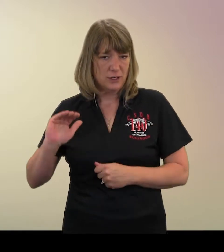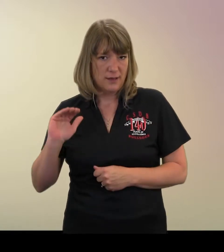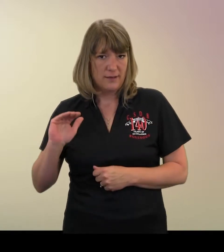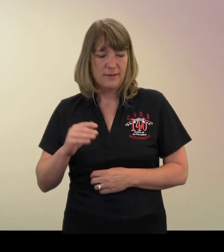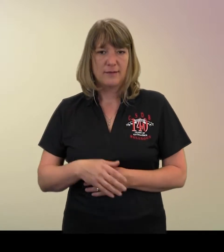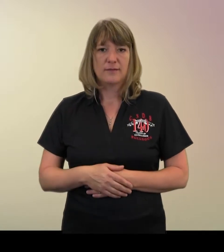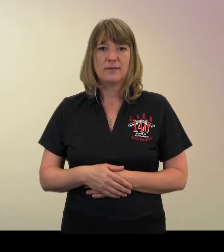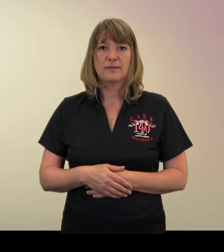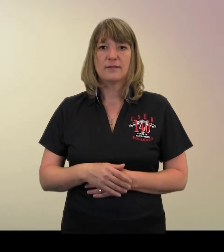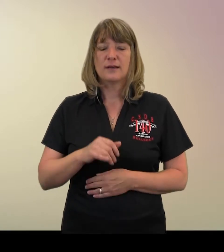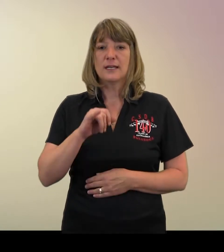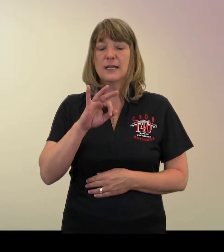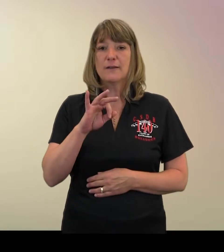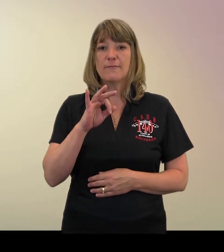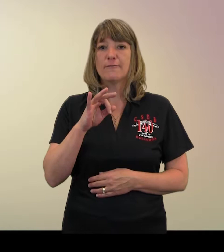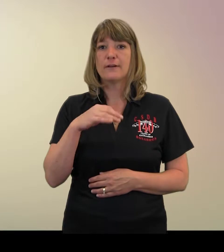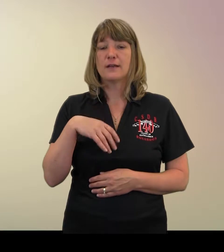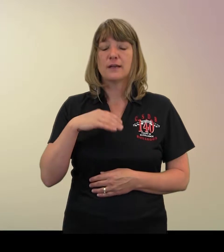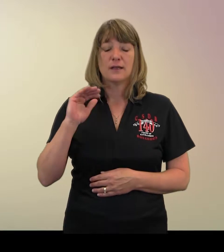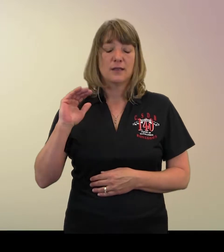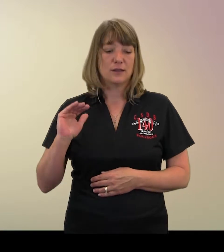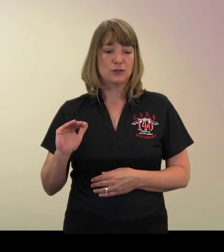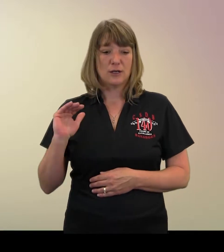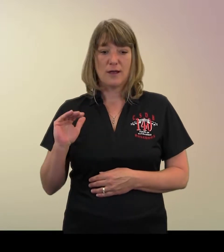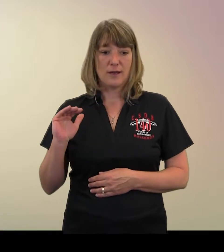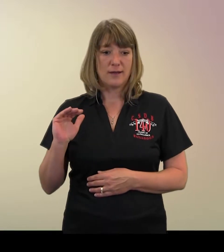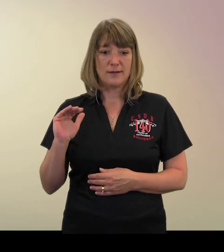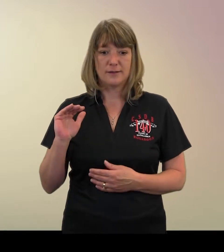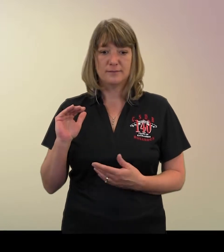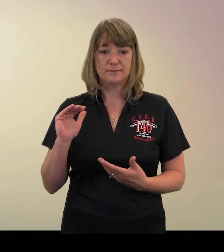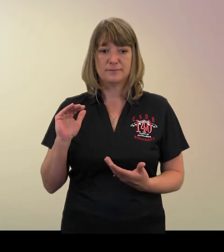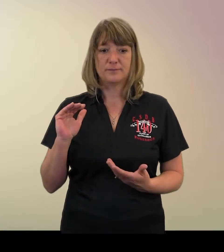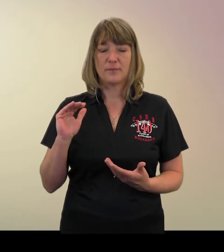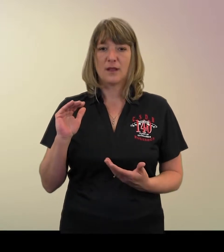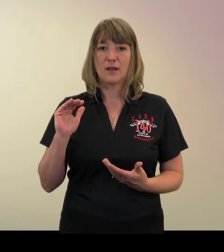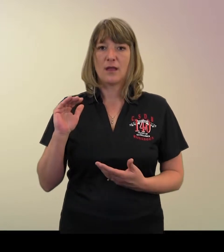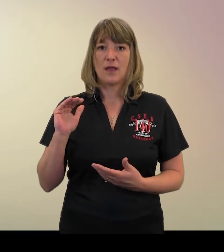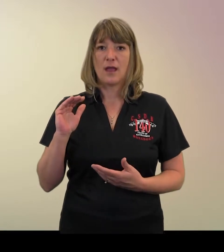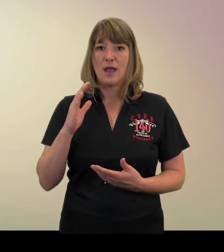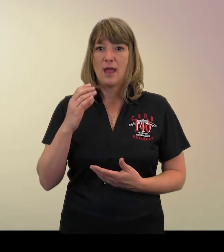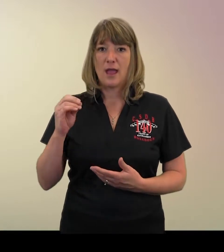and if there is a mismatch between the child and